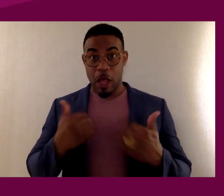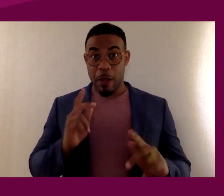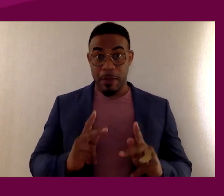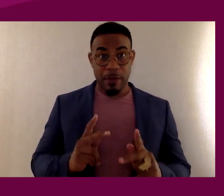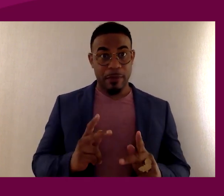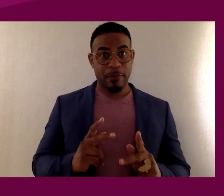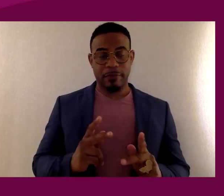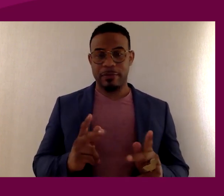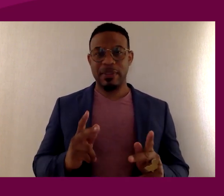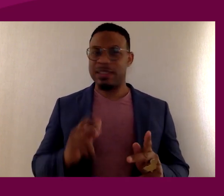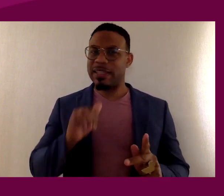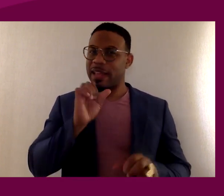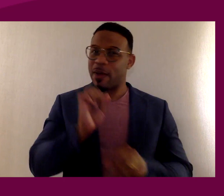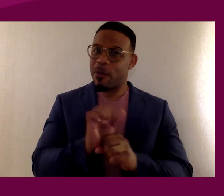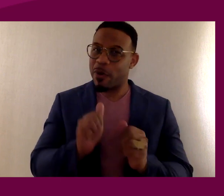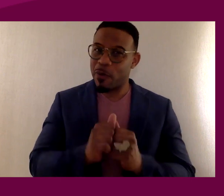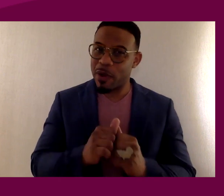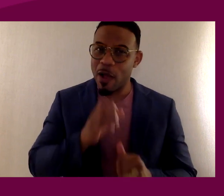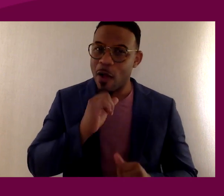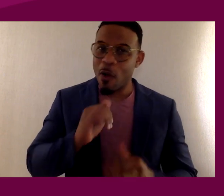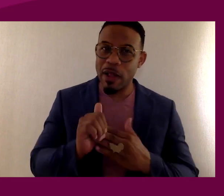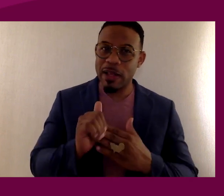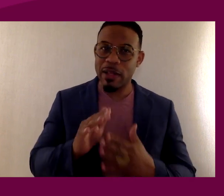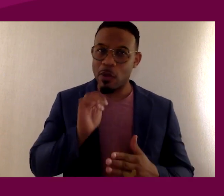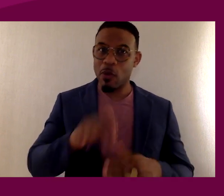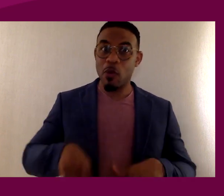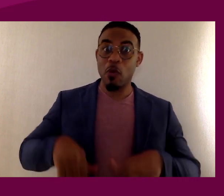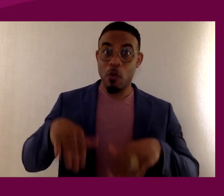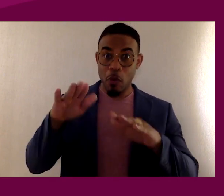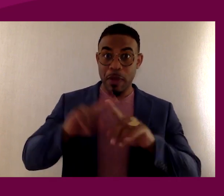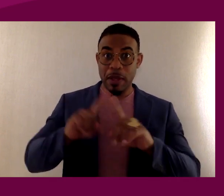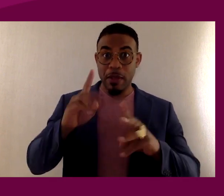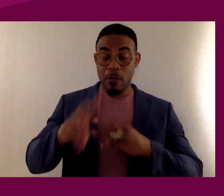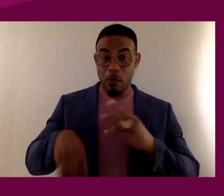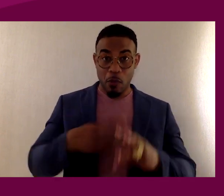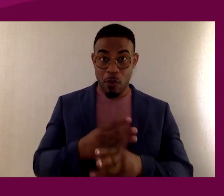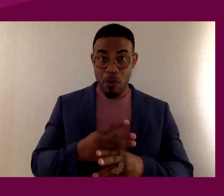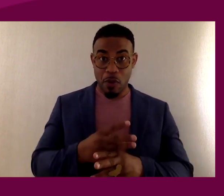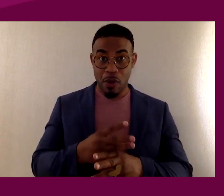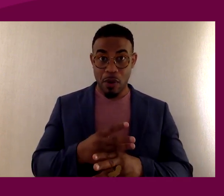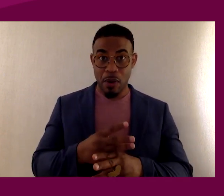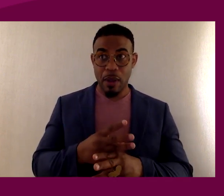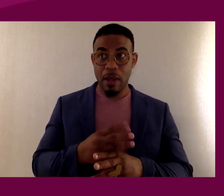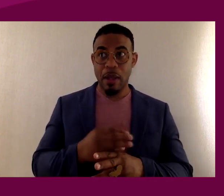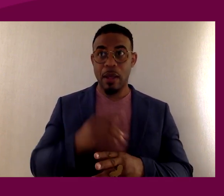of success working with young people, not working with the old leadership who grew up in a different